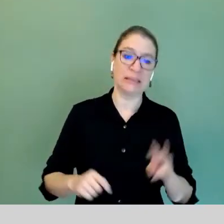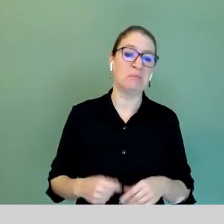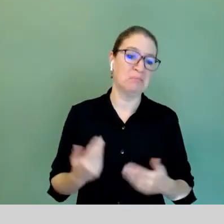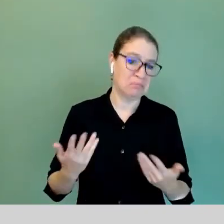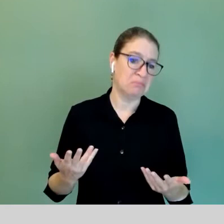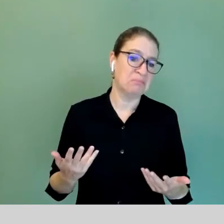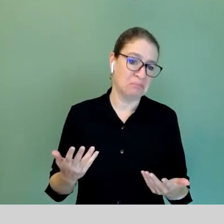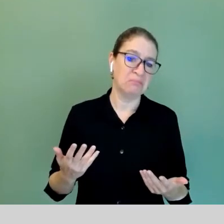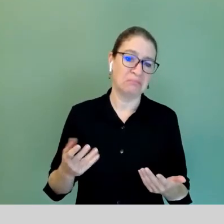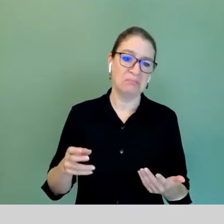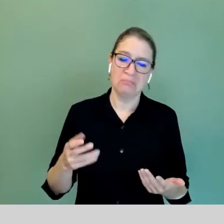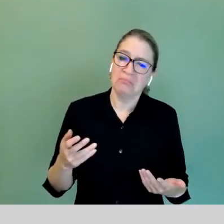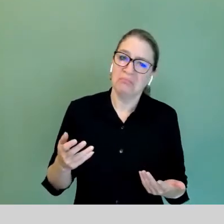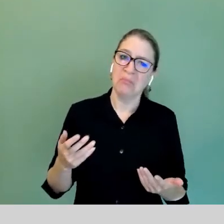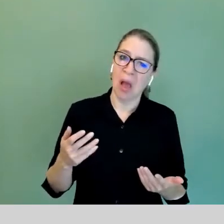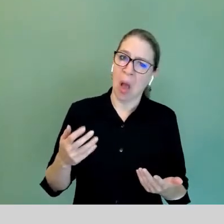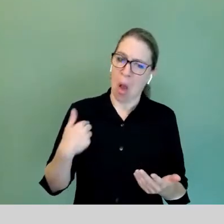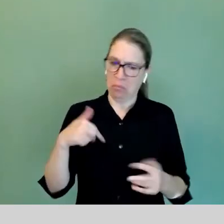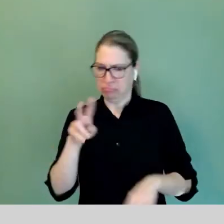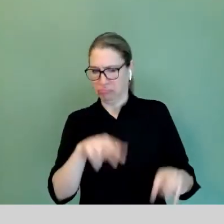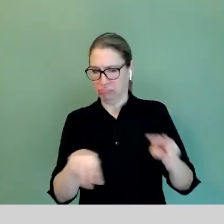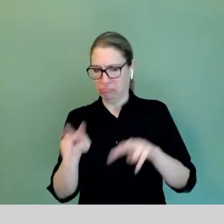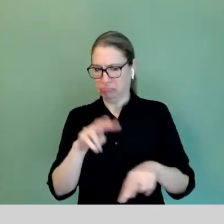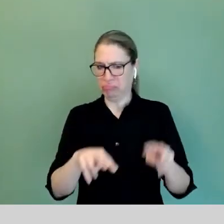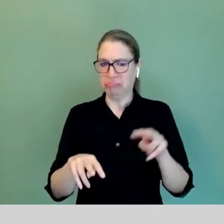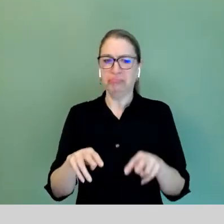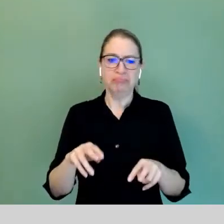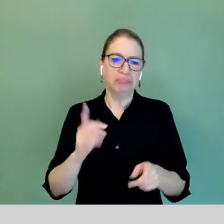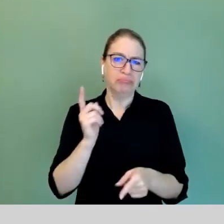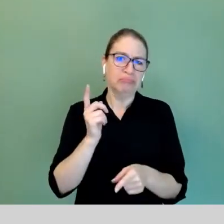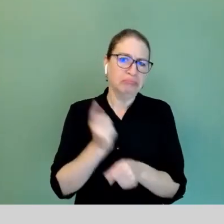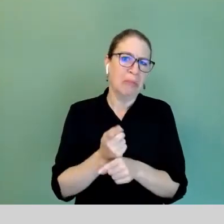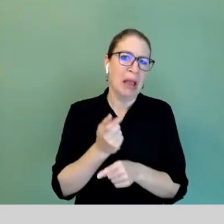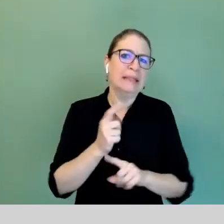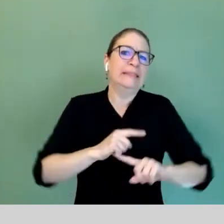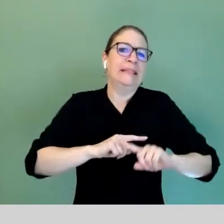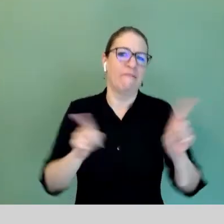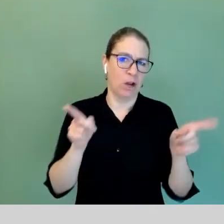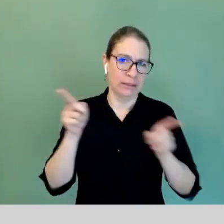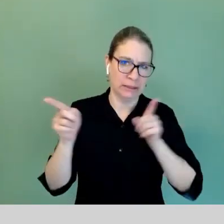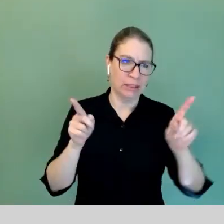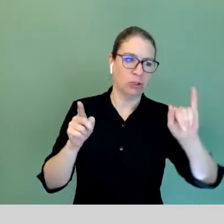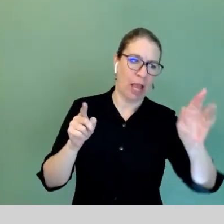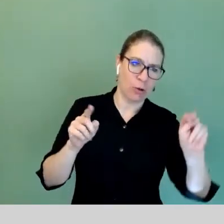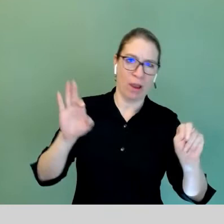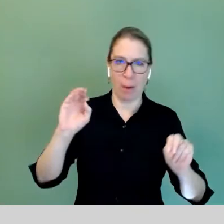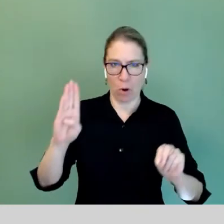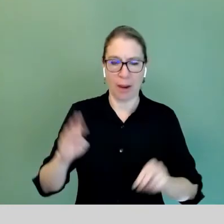So we can already sort of, if we eyeball it we can see there is a slight difference between the two dataframes.